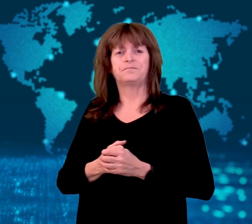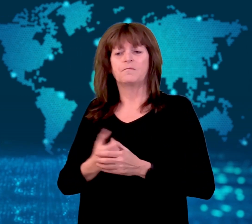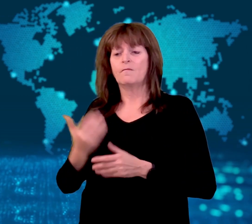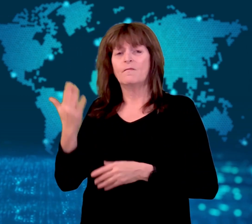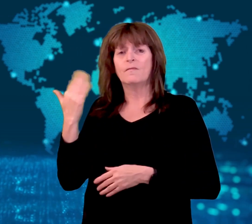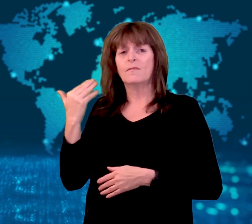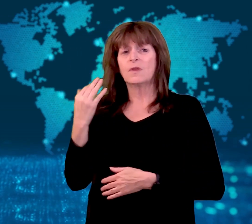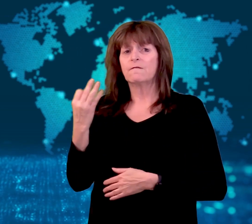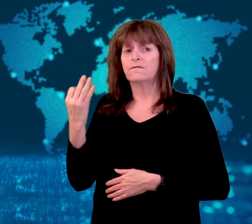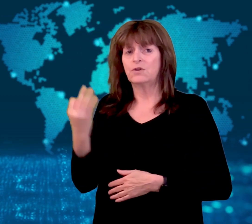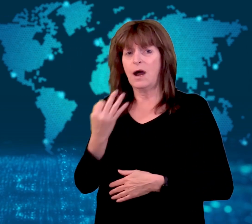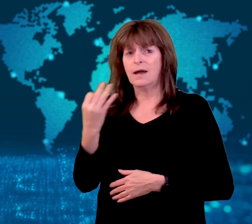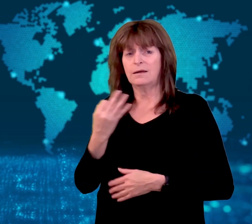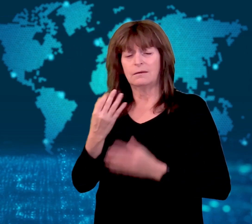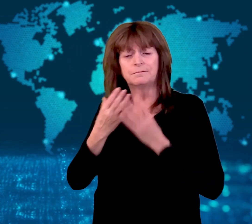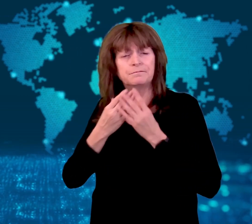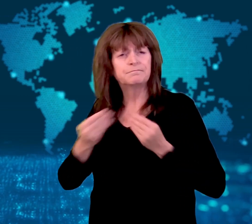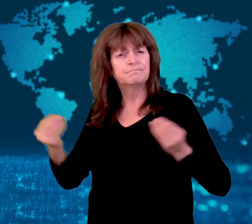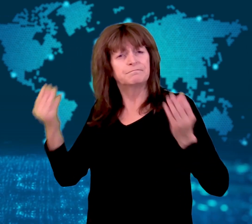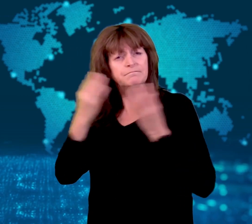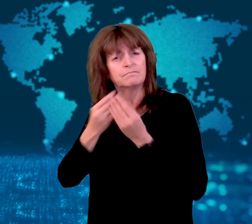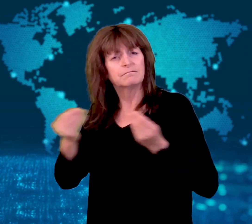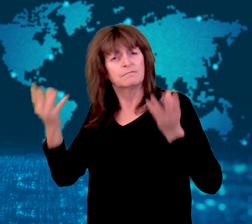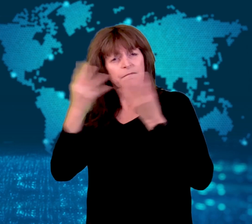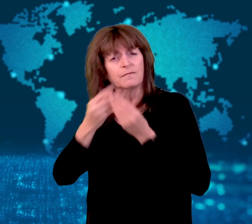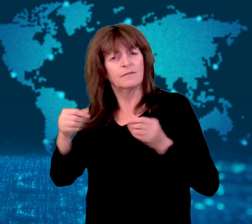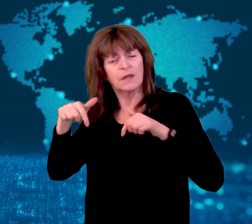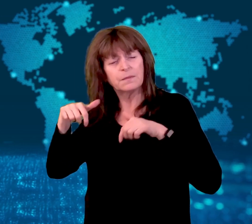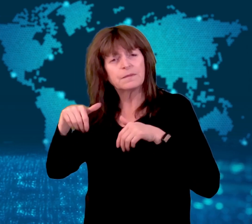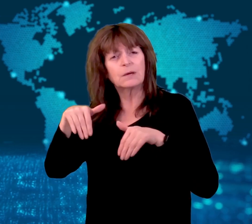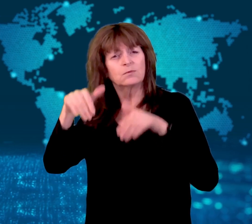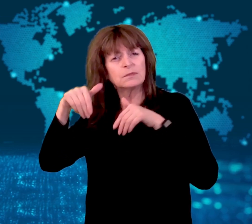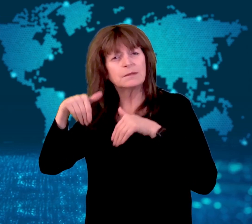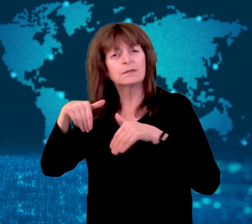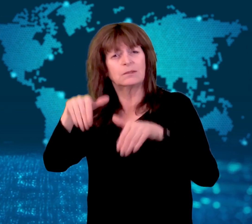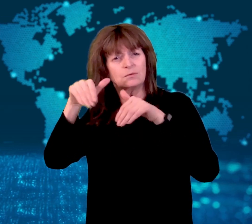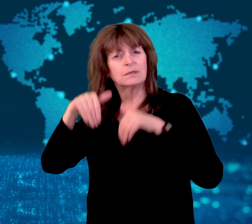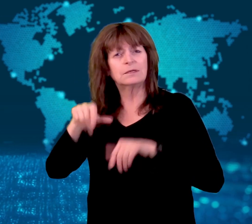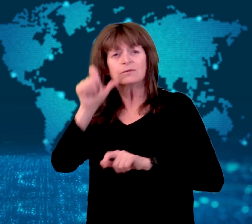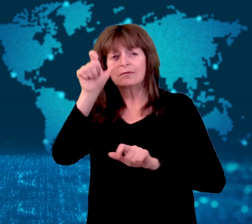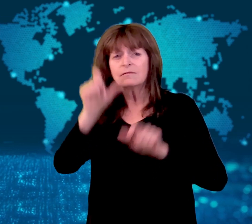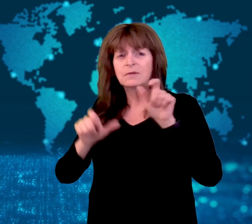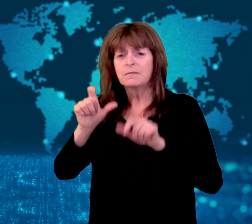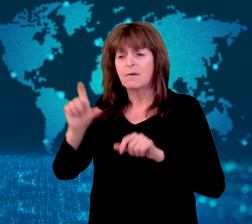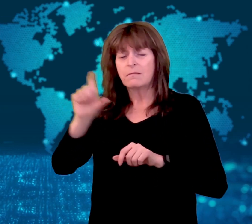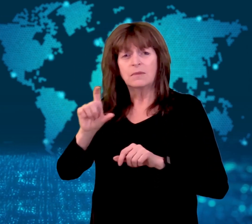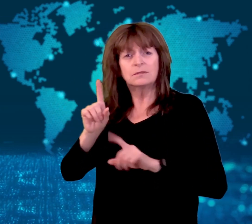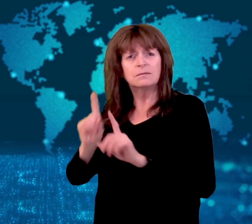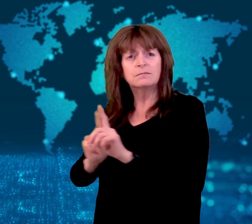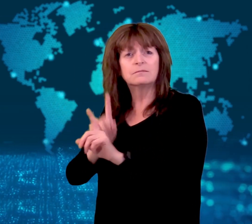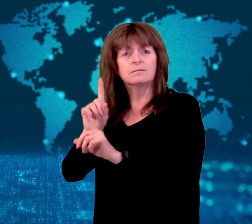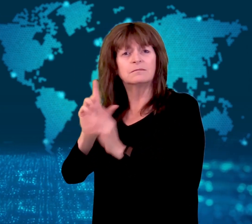prayed in Jerusalem during Ramadan.